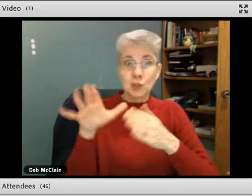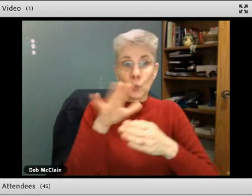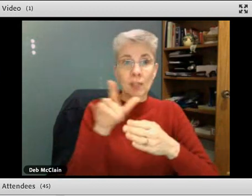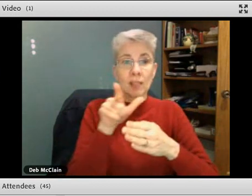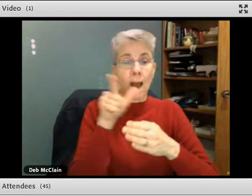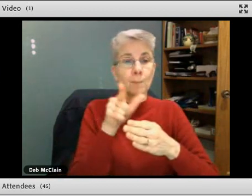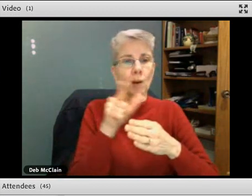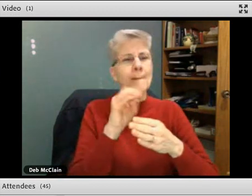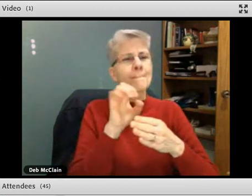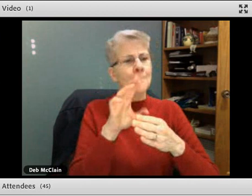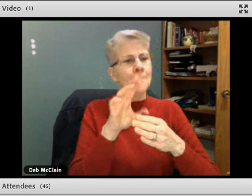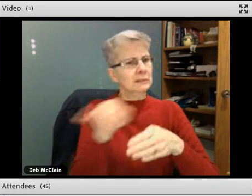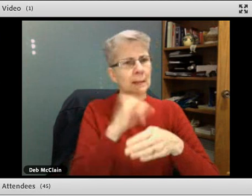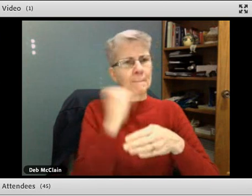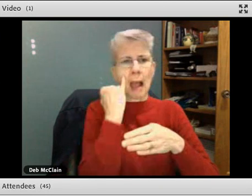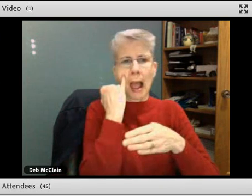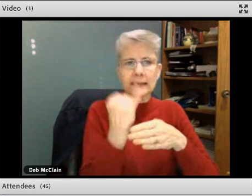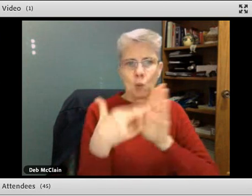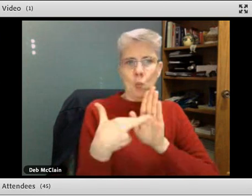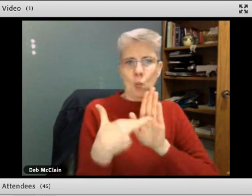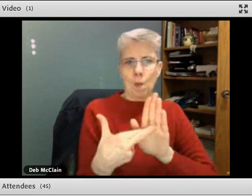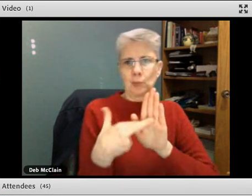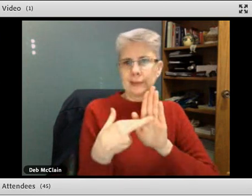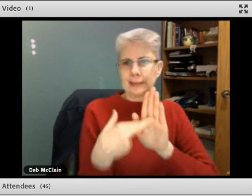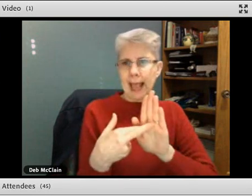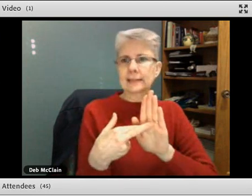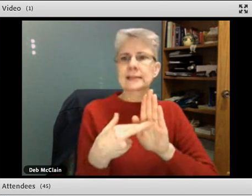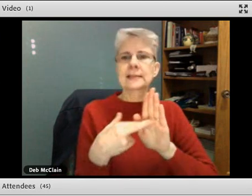It represents the item that's being cataloged.